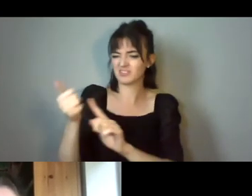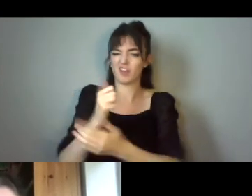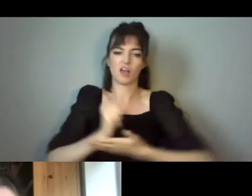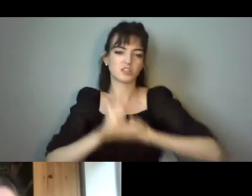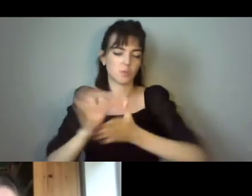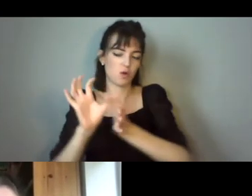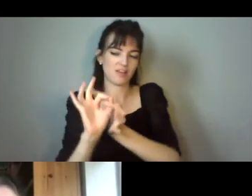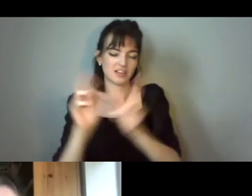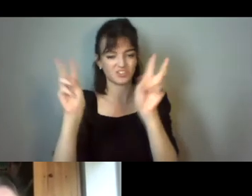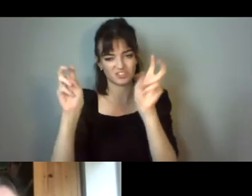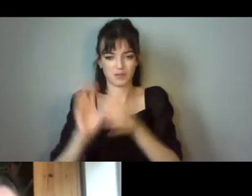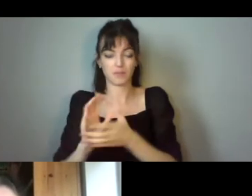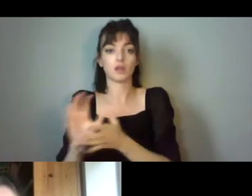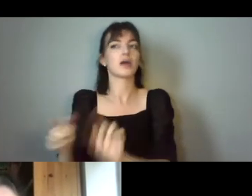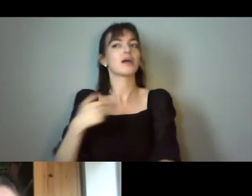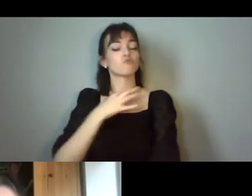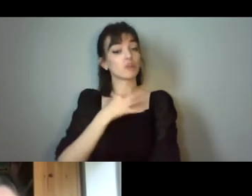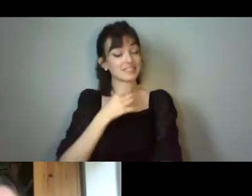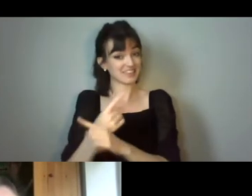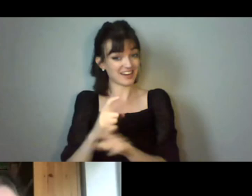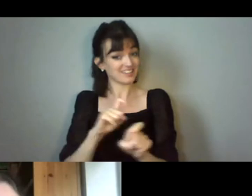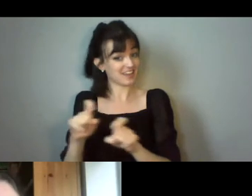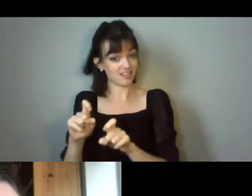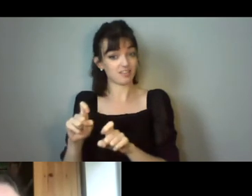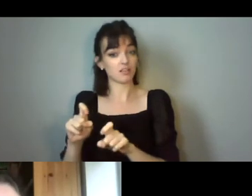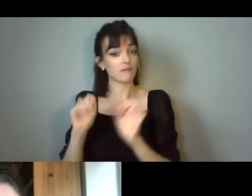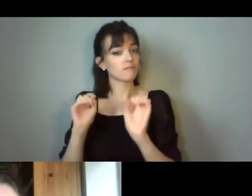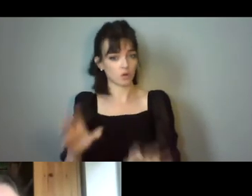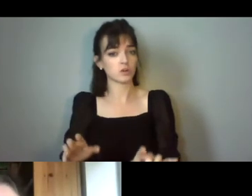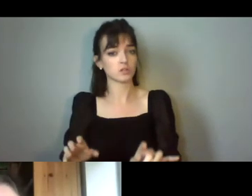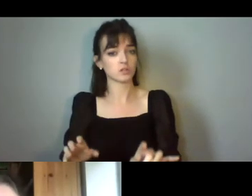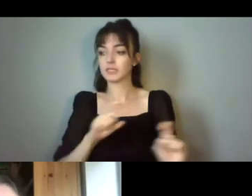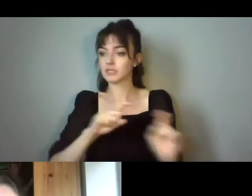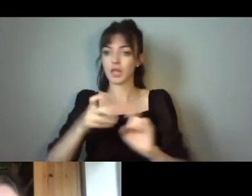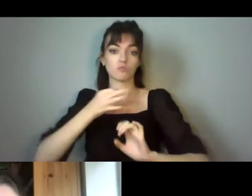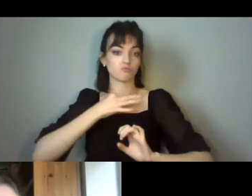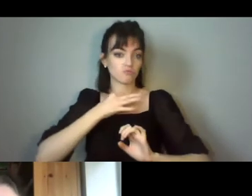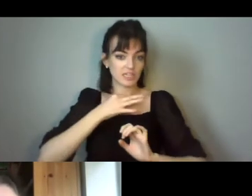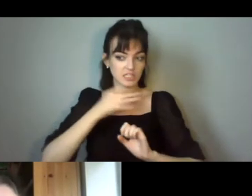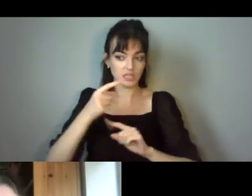I think is a risk still and of course there is the risk of undue influence and that's why those cases